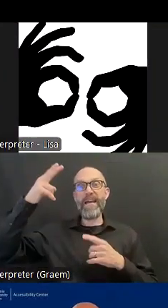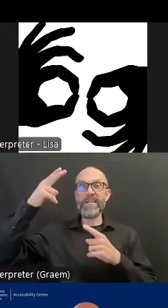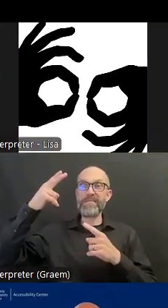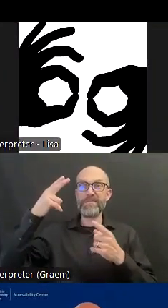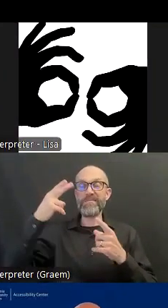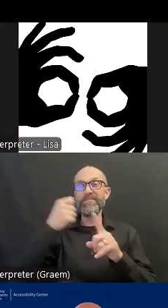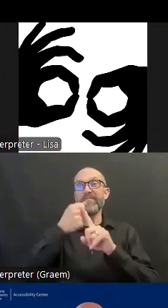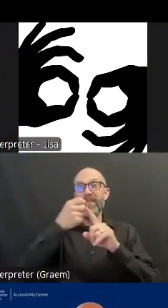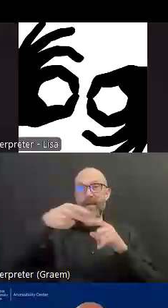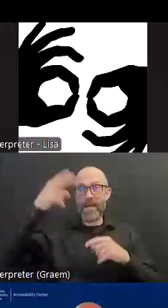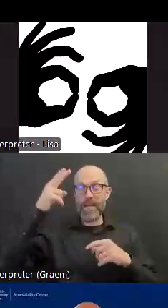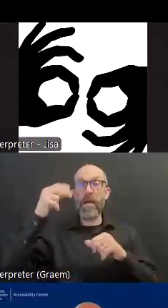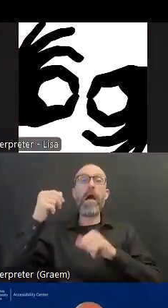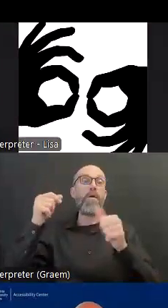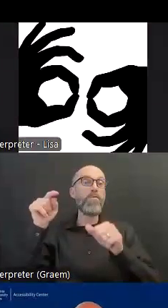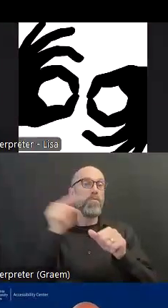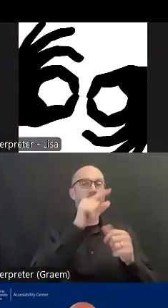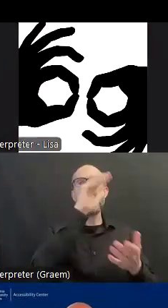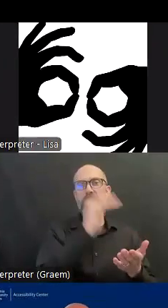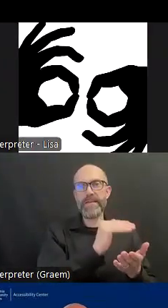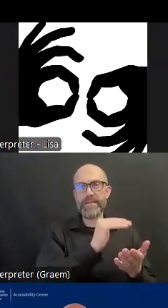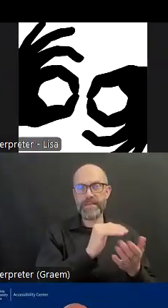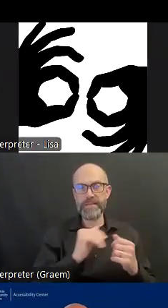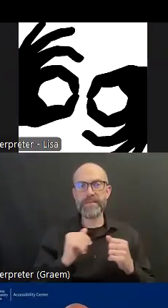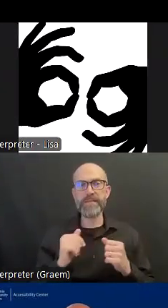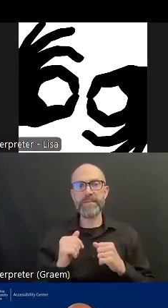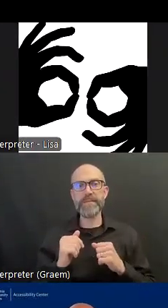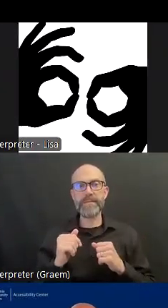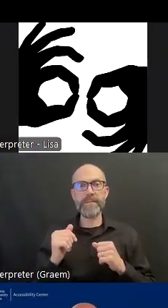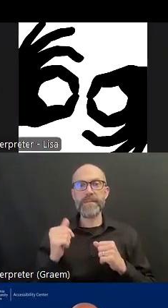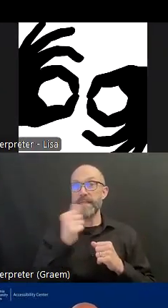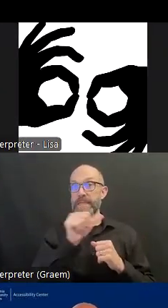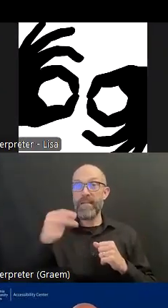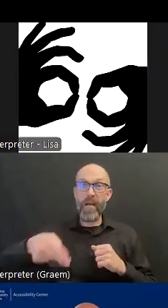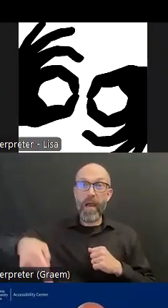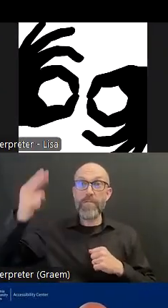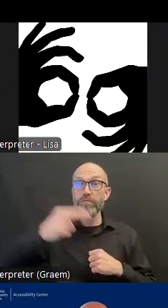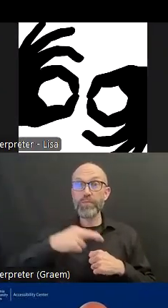And the others are less so. Anything that's high-risk represents